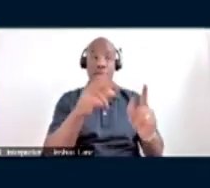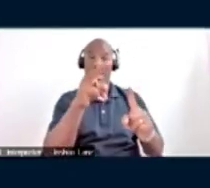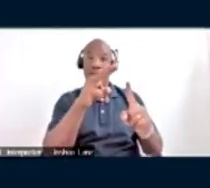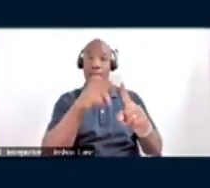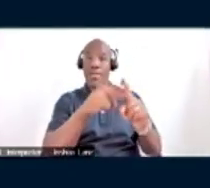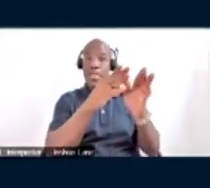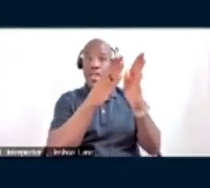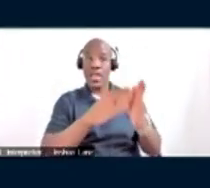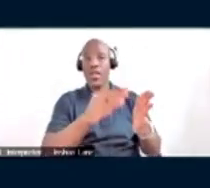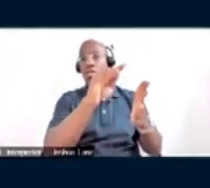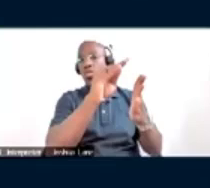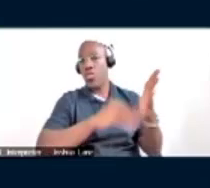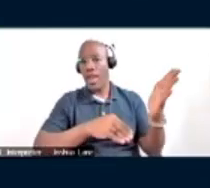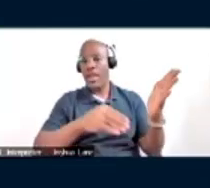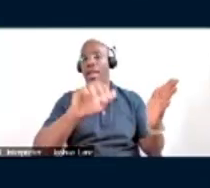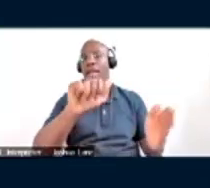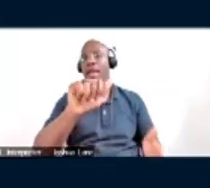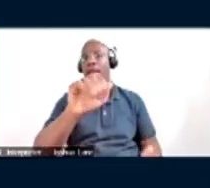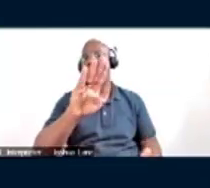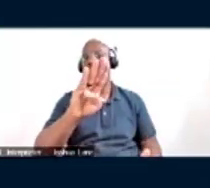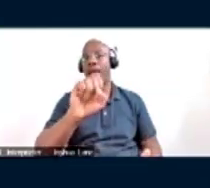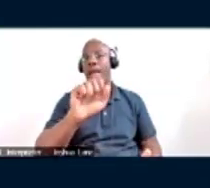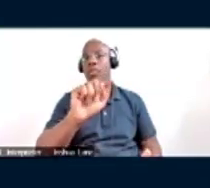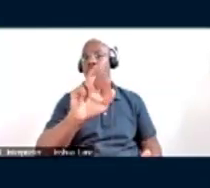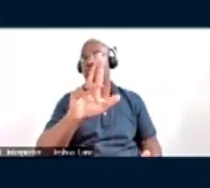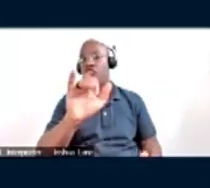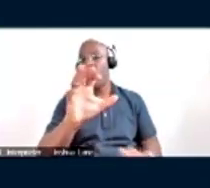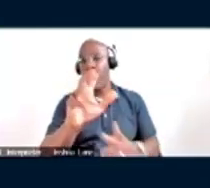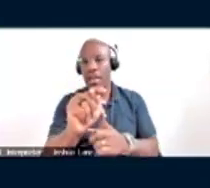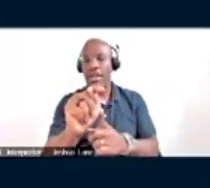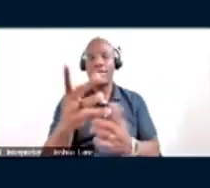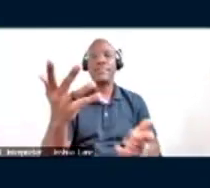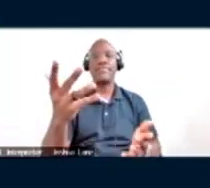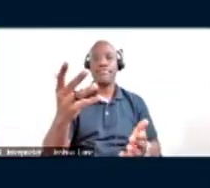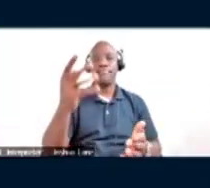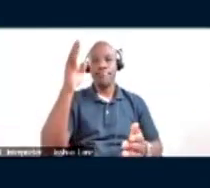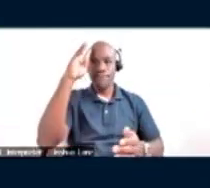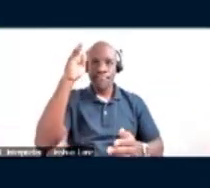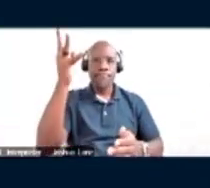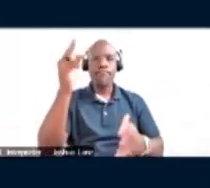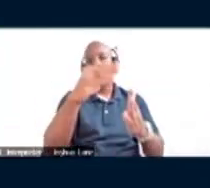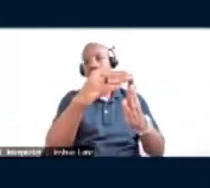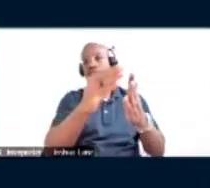the specific aims, and the research plan in a way that makes it extremely difficult to identify